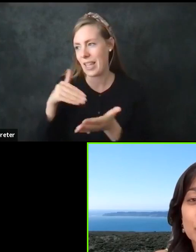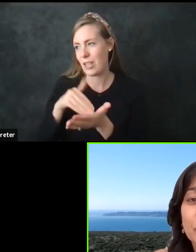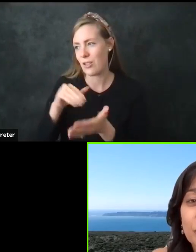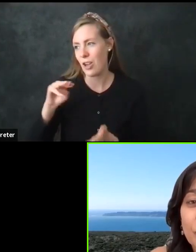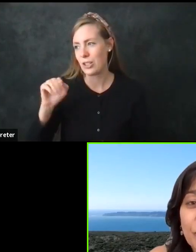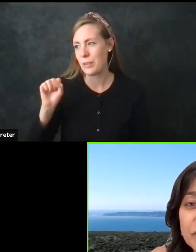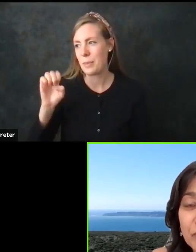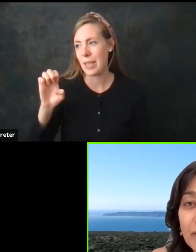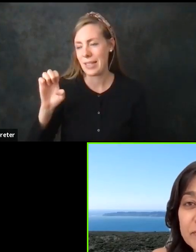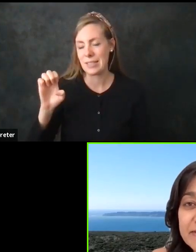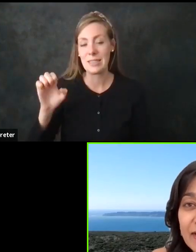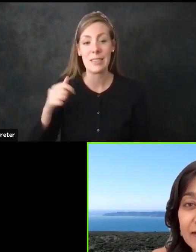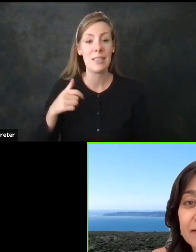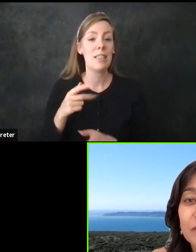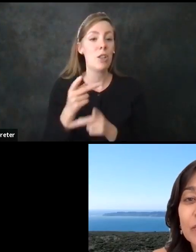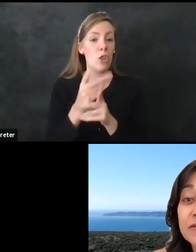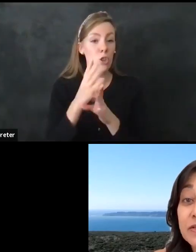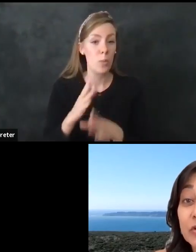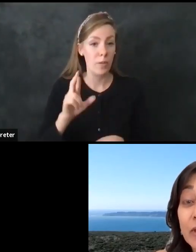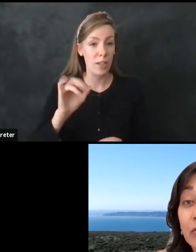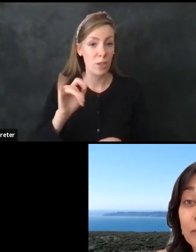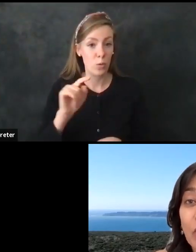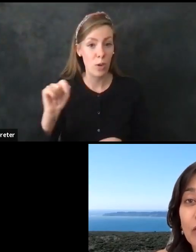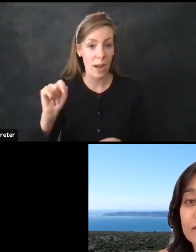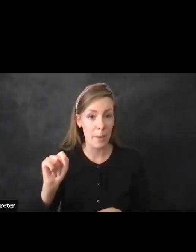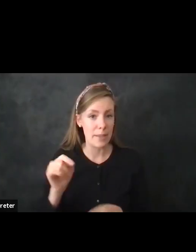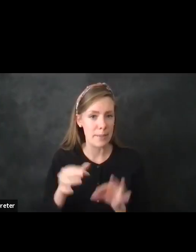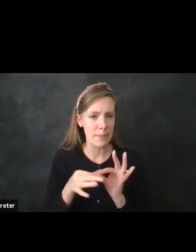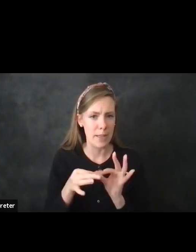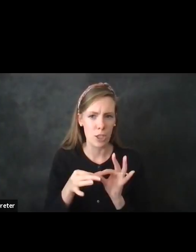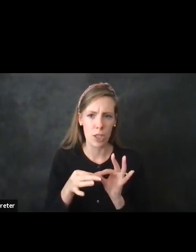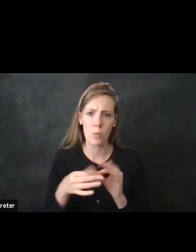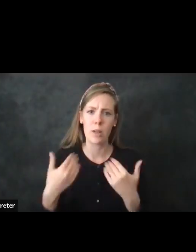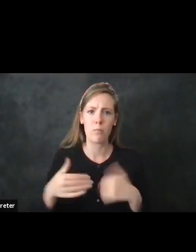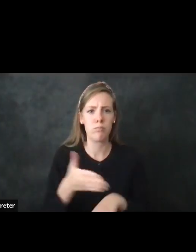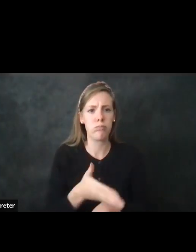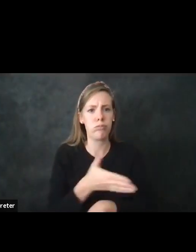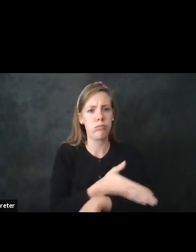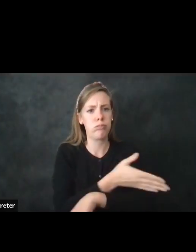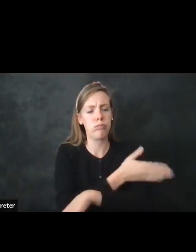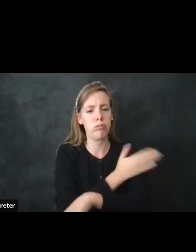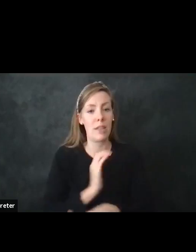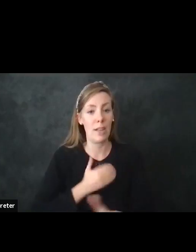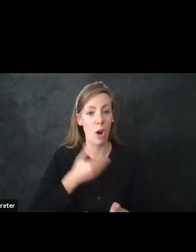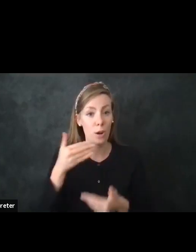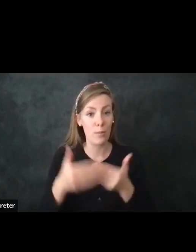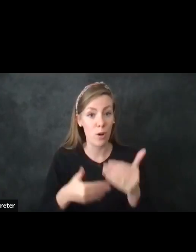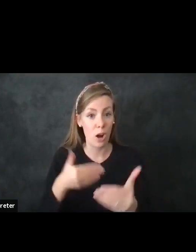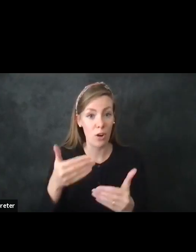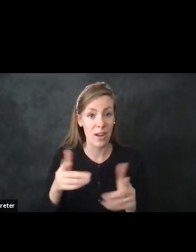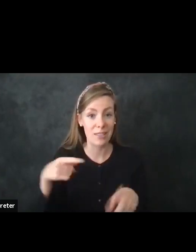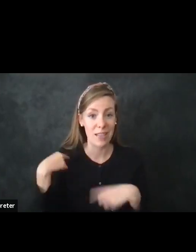As Supervisor Rabbit said, we continue to make great progress in our vaccination campaign, and as of today, more than 75%